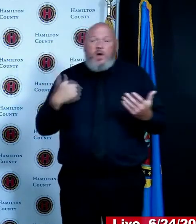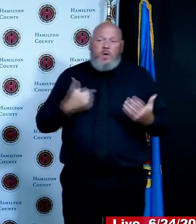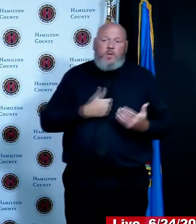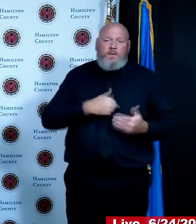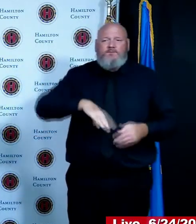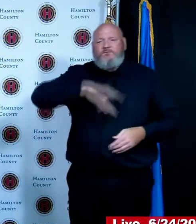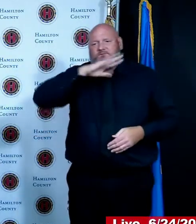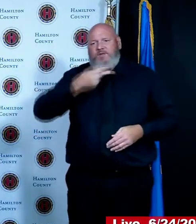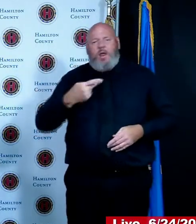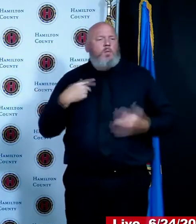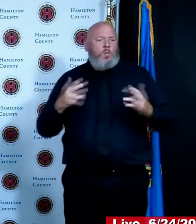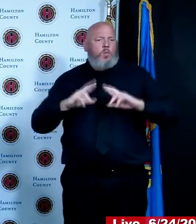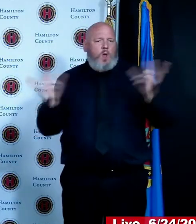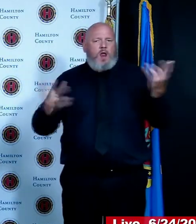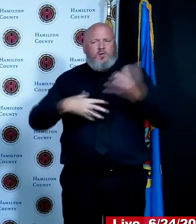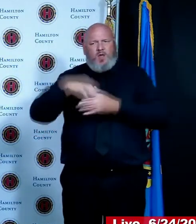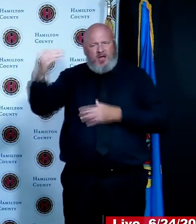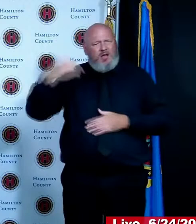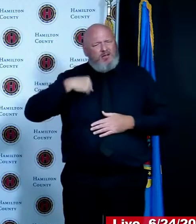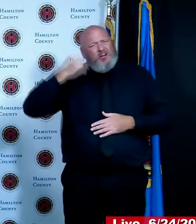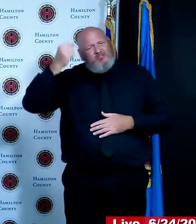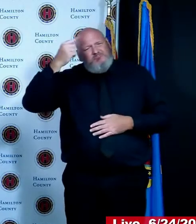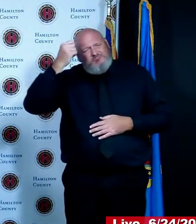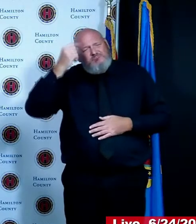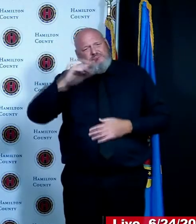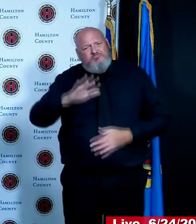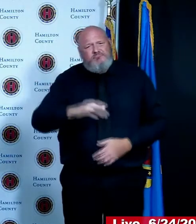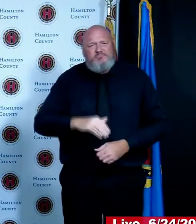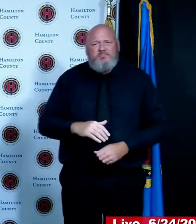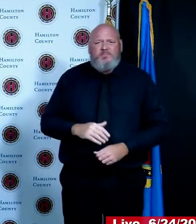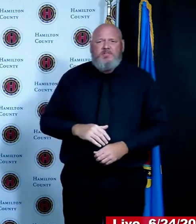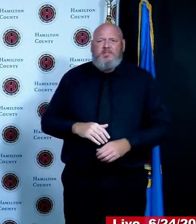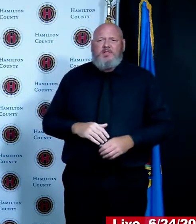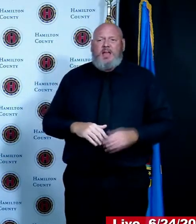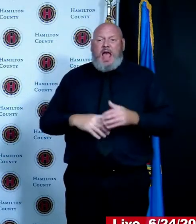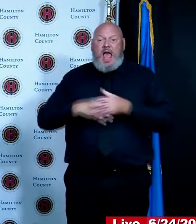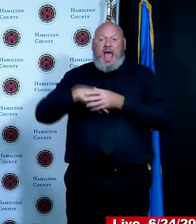we're not social distancing we increase the risk of Covid-19 for our family so